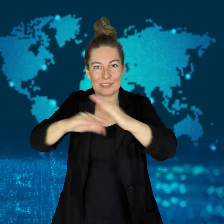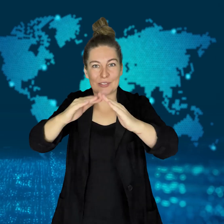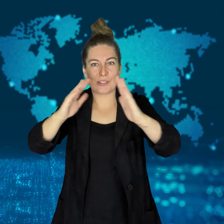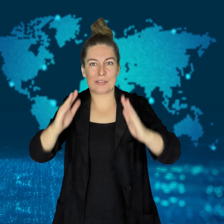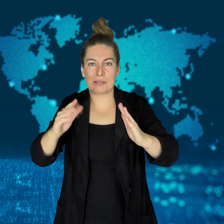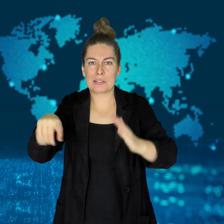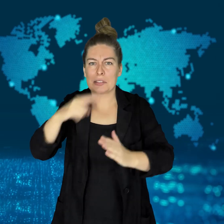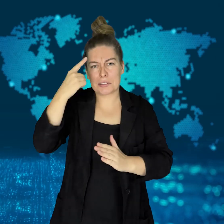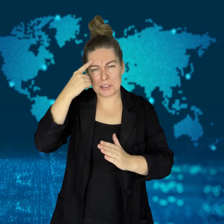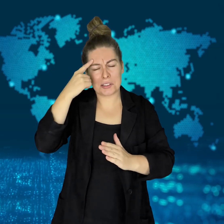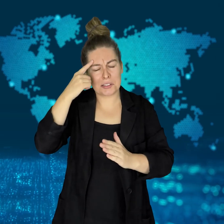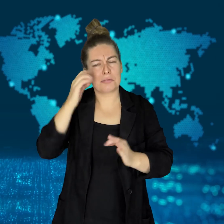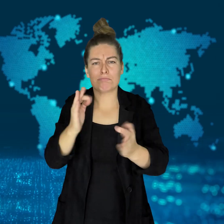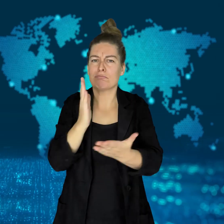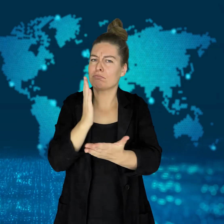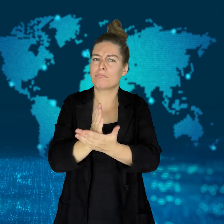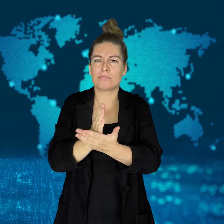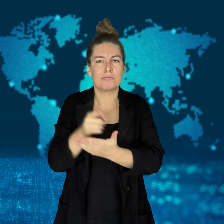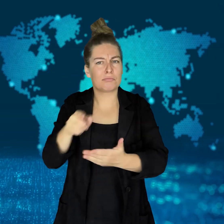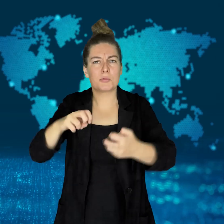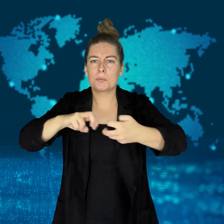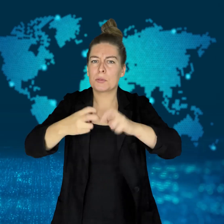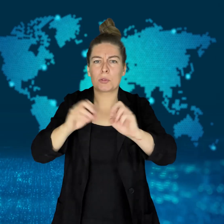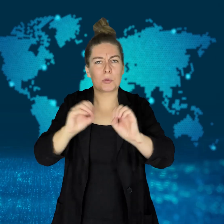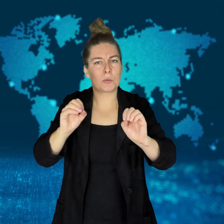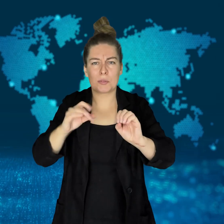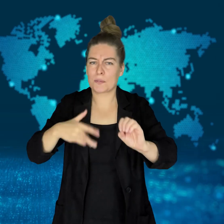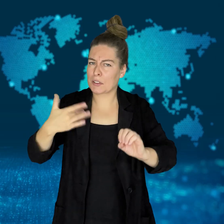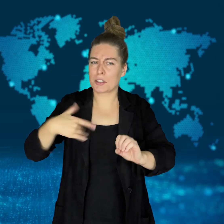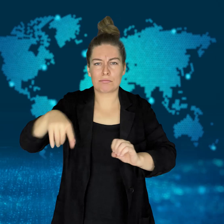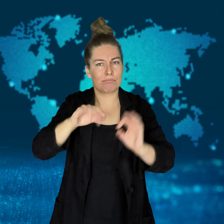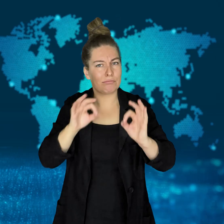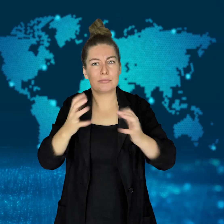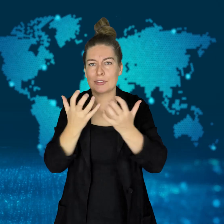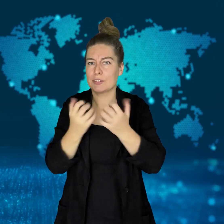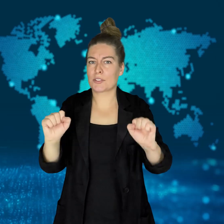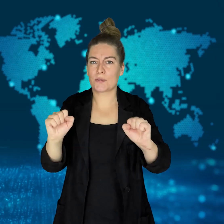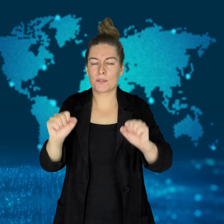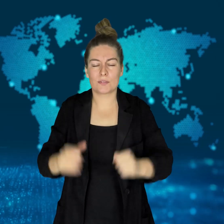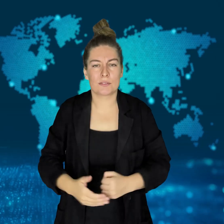there are no ongoing safety concerns.